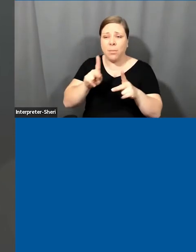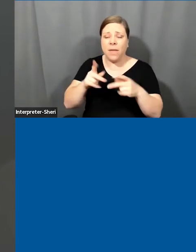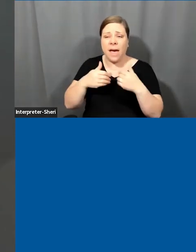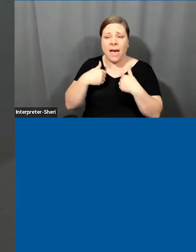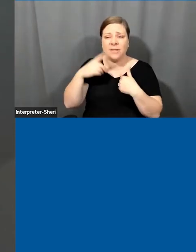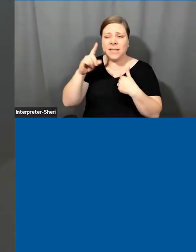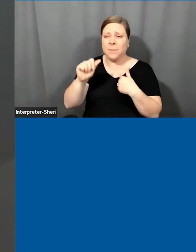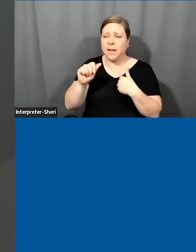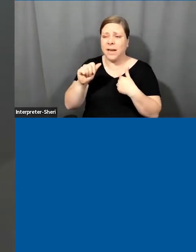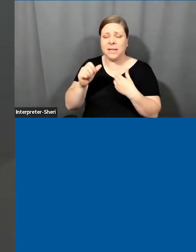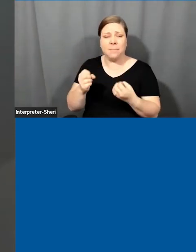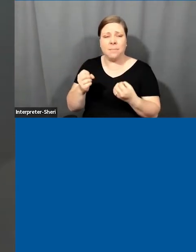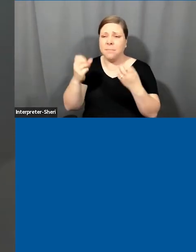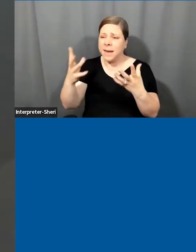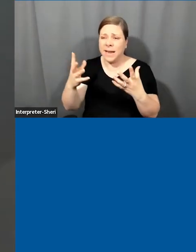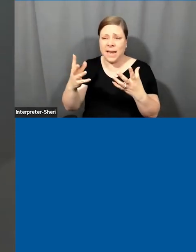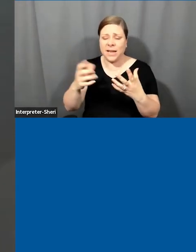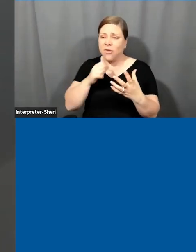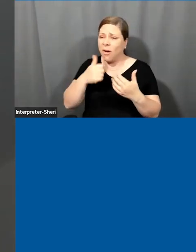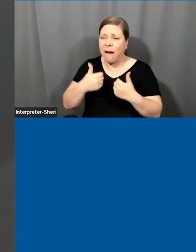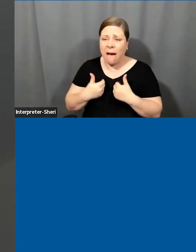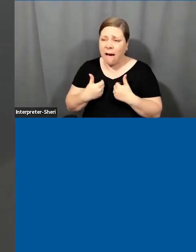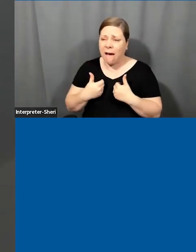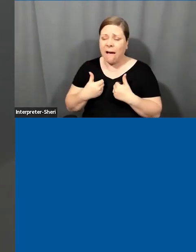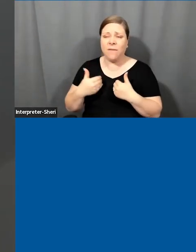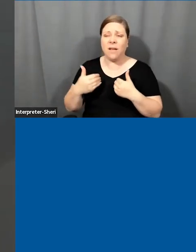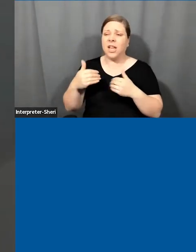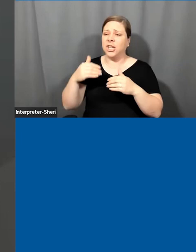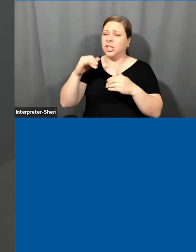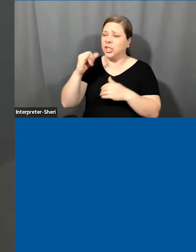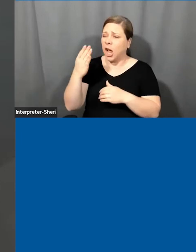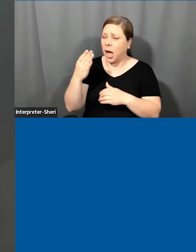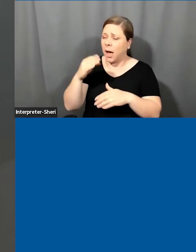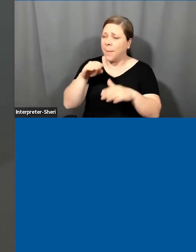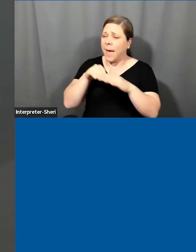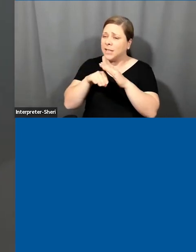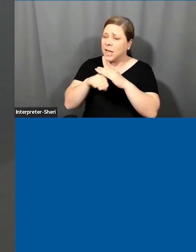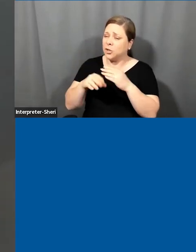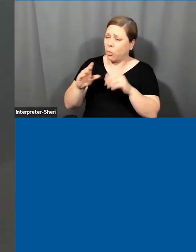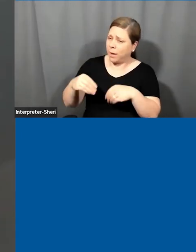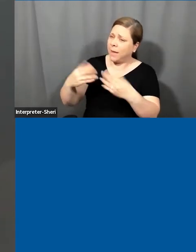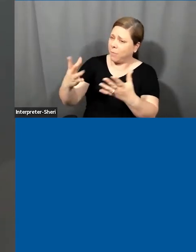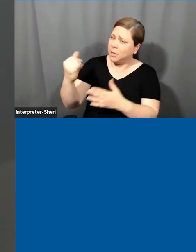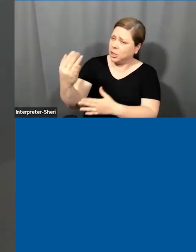So let's make some jobs for people with disabilities. As long as they're skilled at what they're doing,